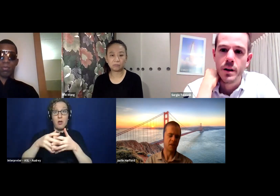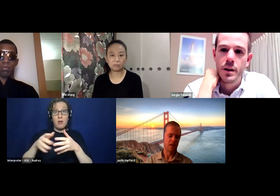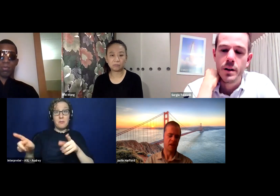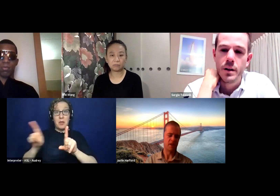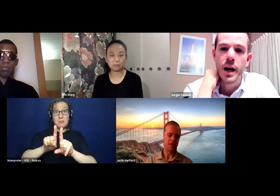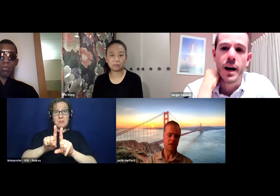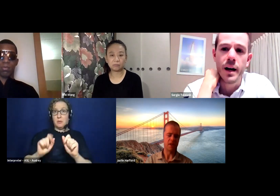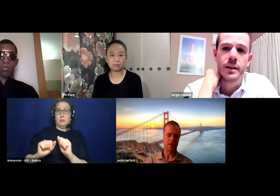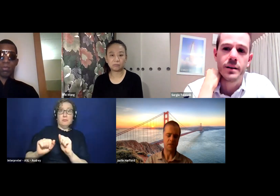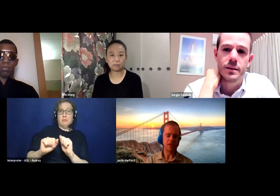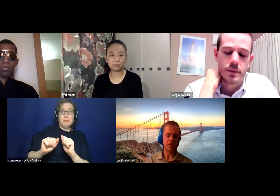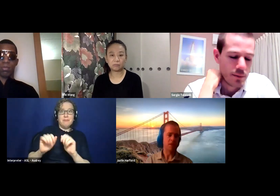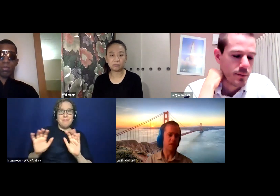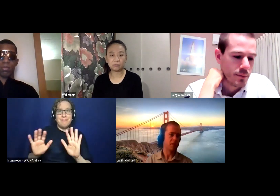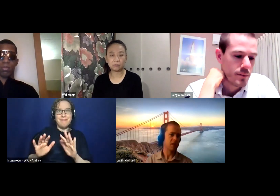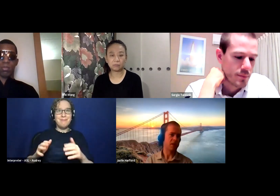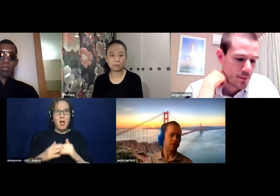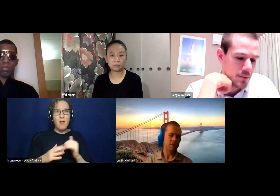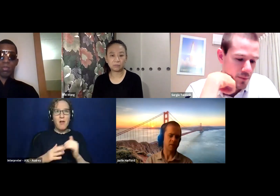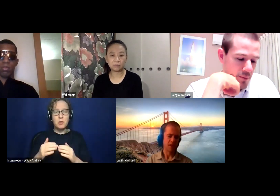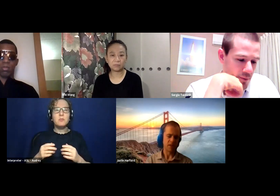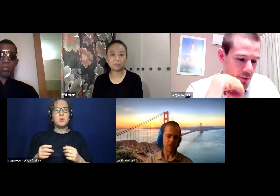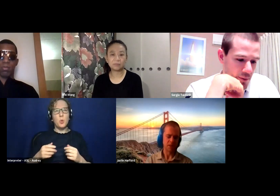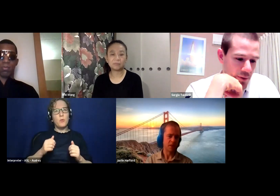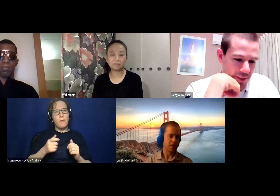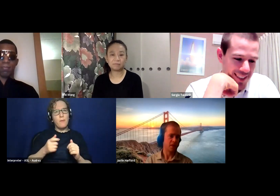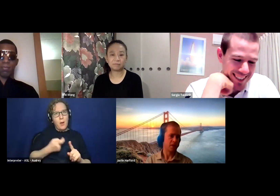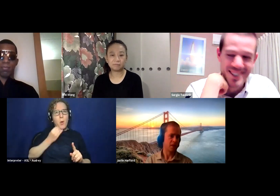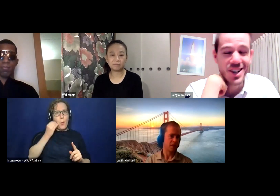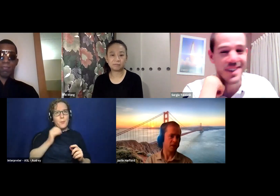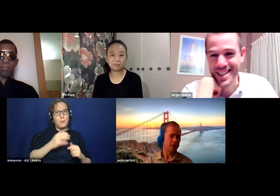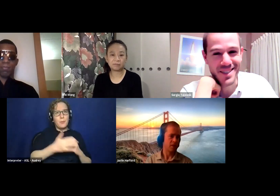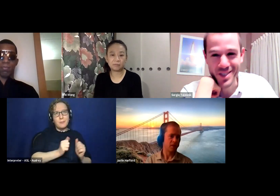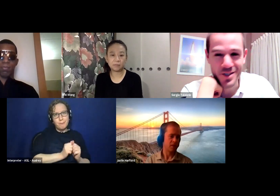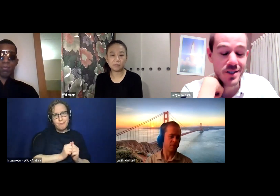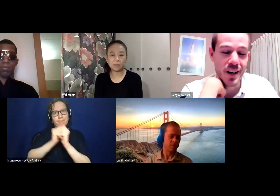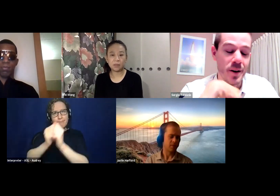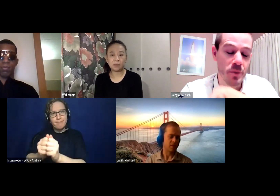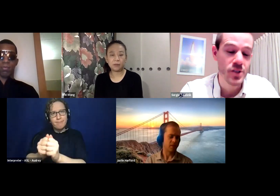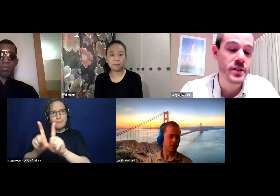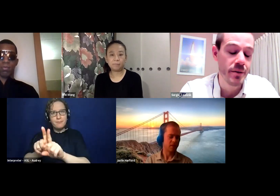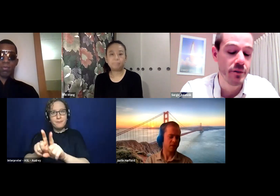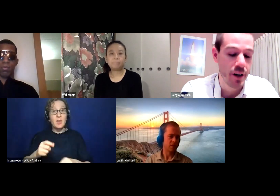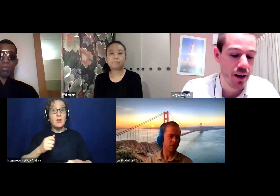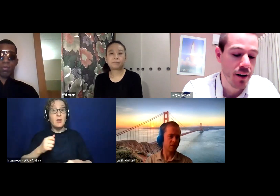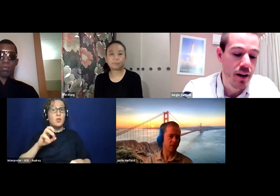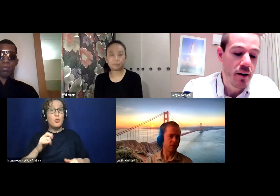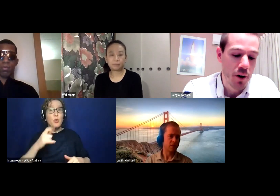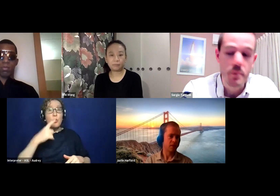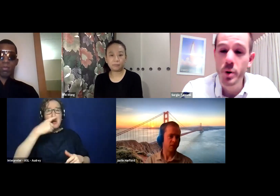Sorry, Justin, sorry to interrupt but you mentioned something very